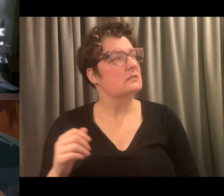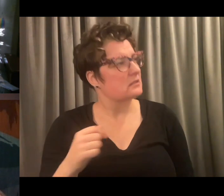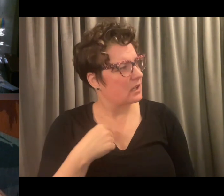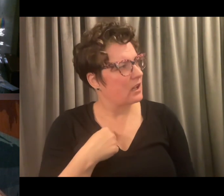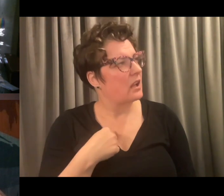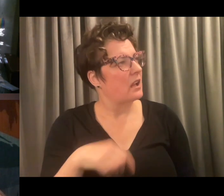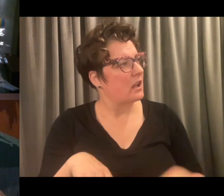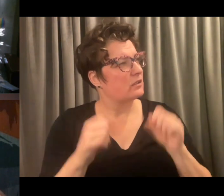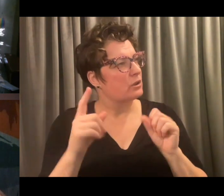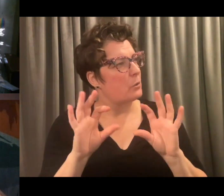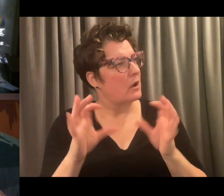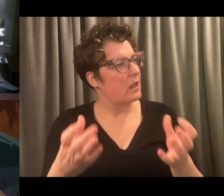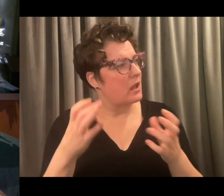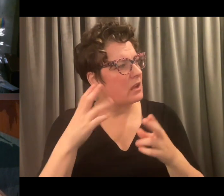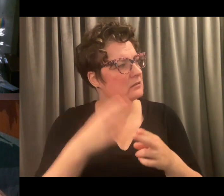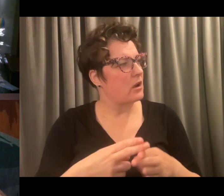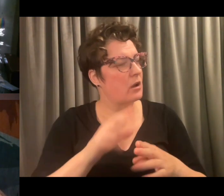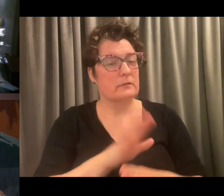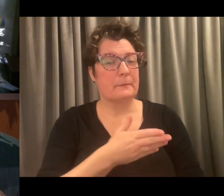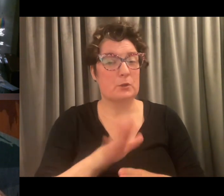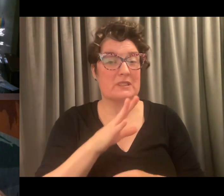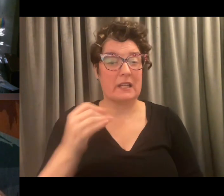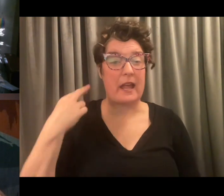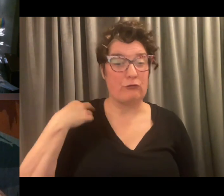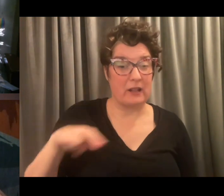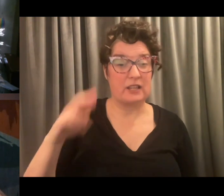Religious Thought and Experience, that was really incredible for me.